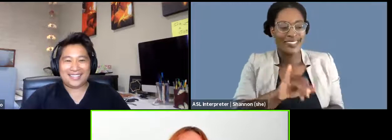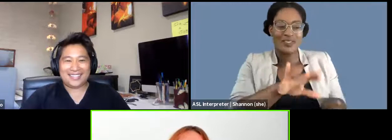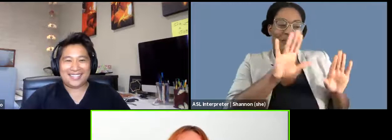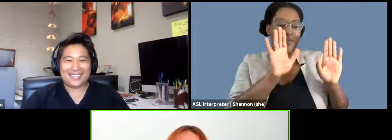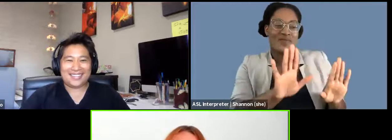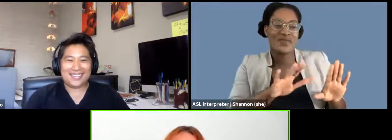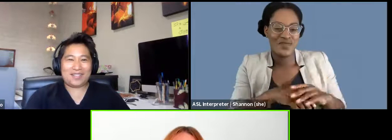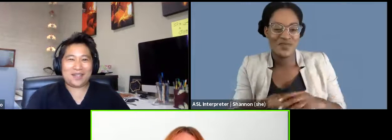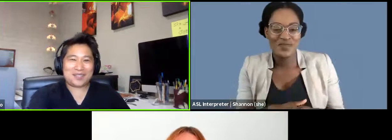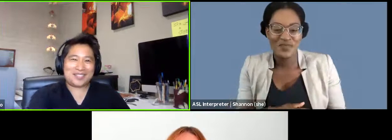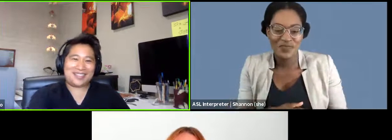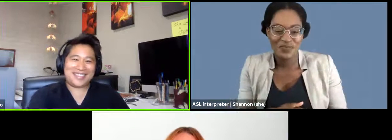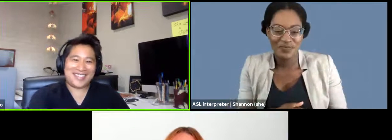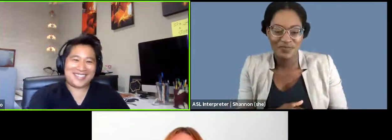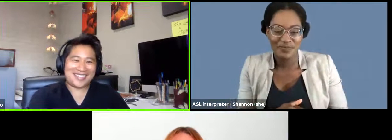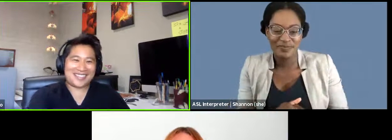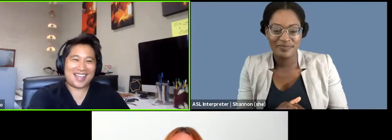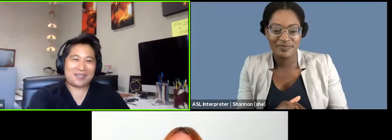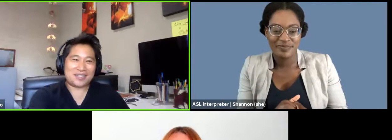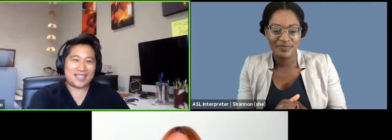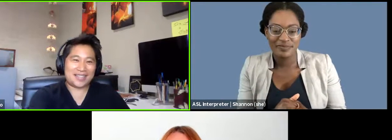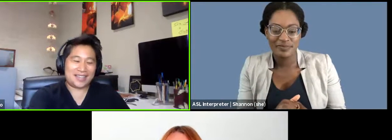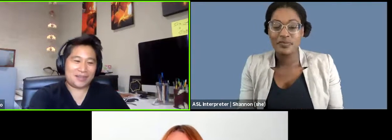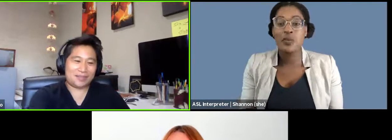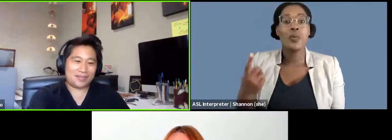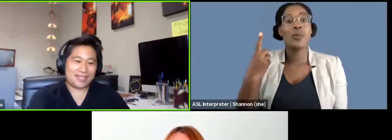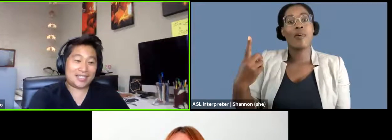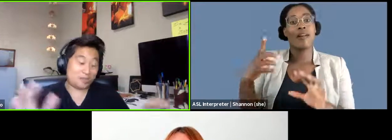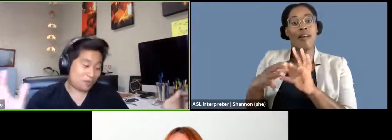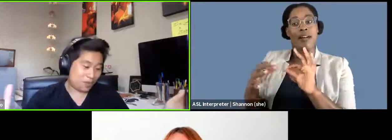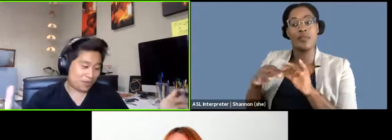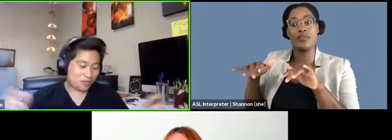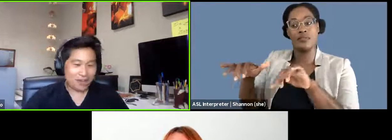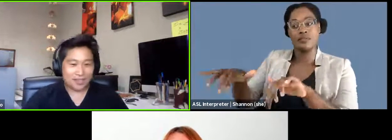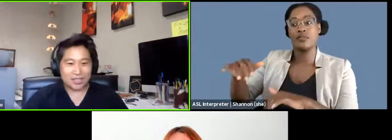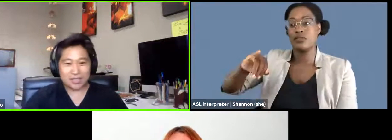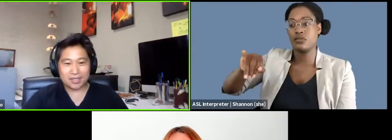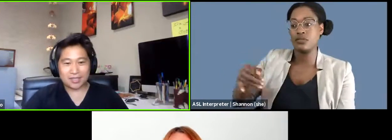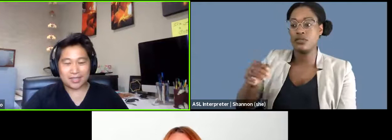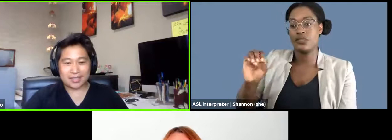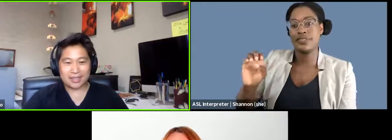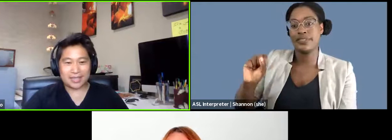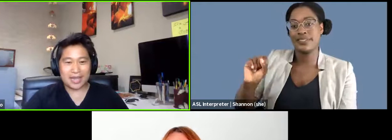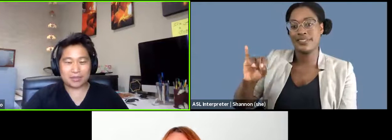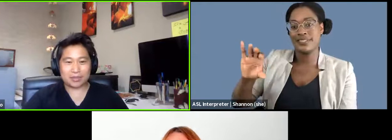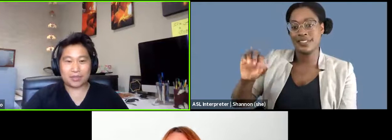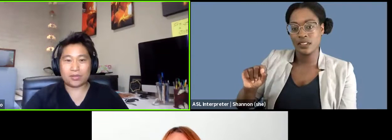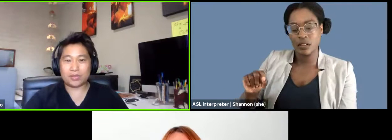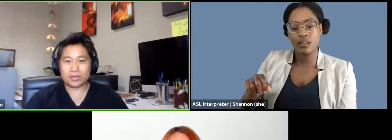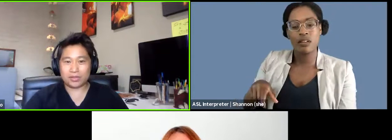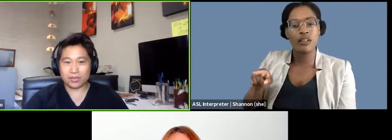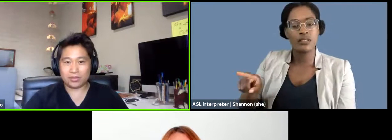Thanks, Jessica. Since she put me on the spot, she is absolutely crucial to